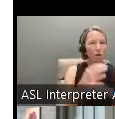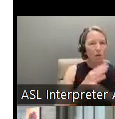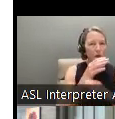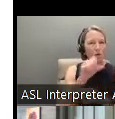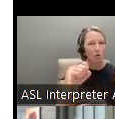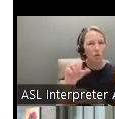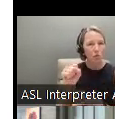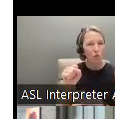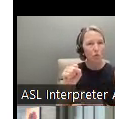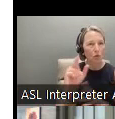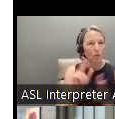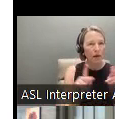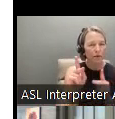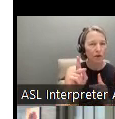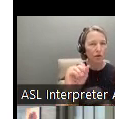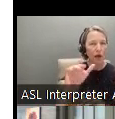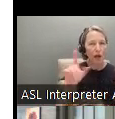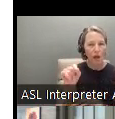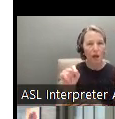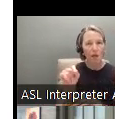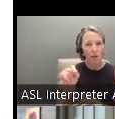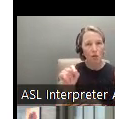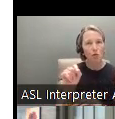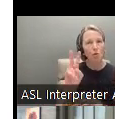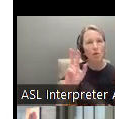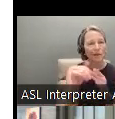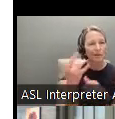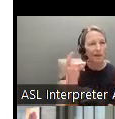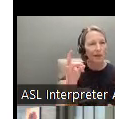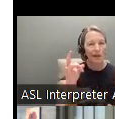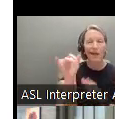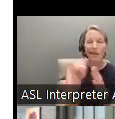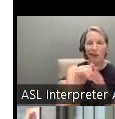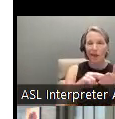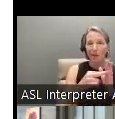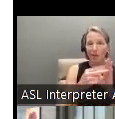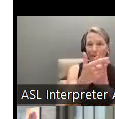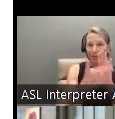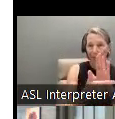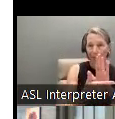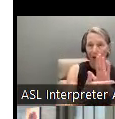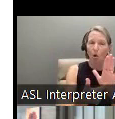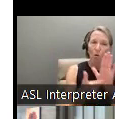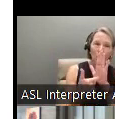Beneficiaries Act Act of 2018 and which is the law that requires Social Security